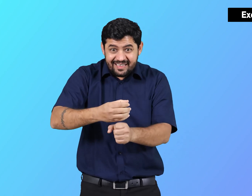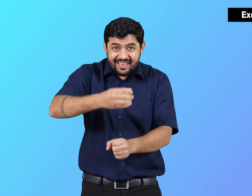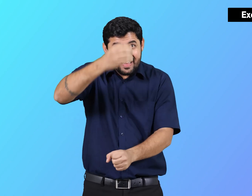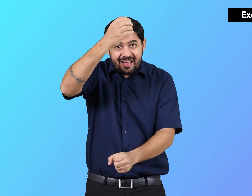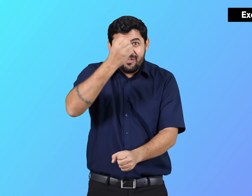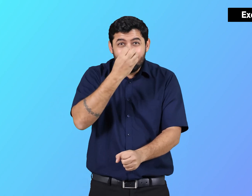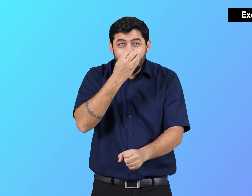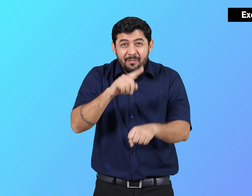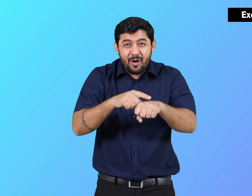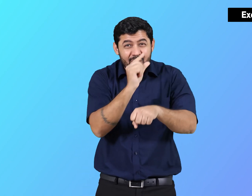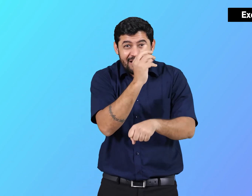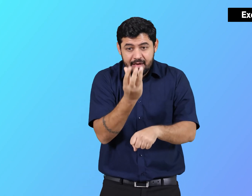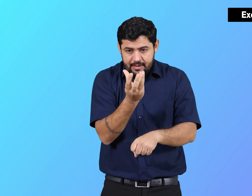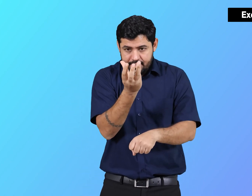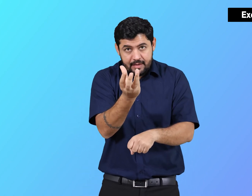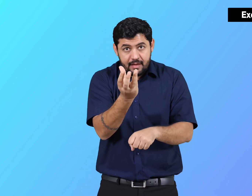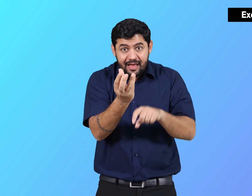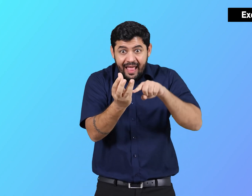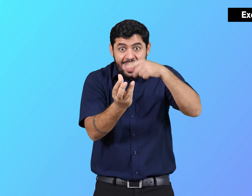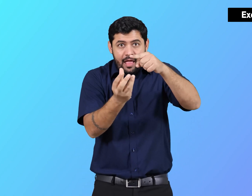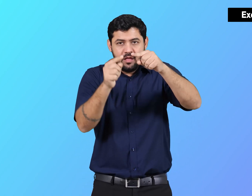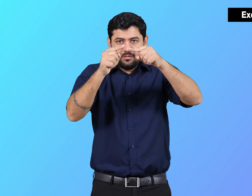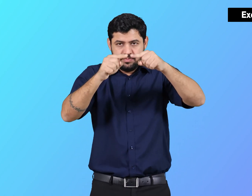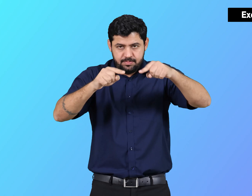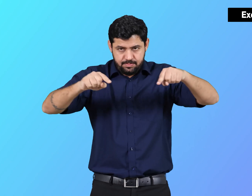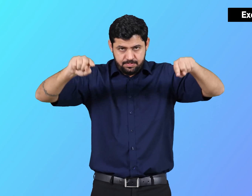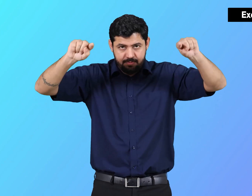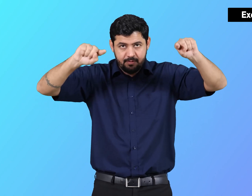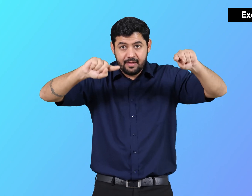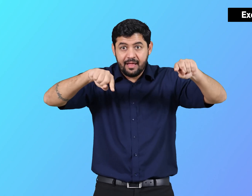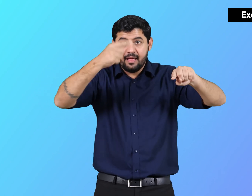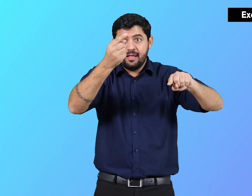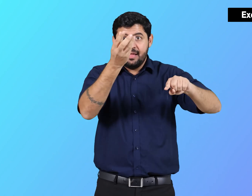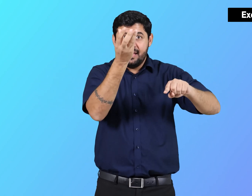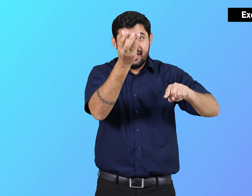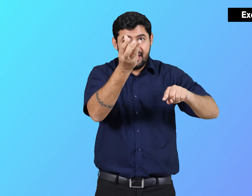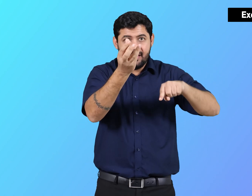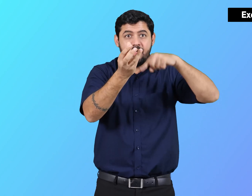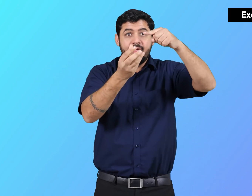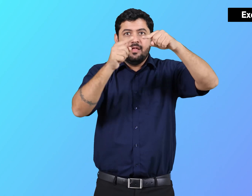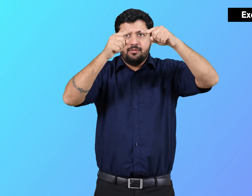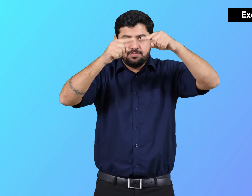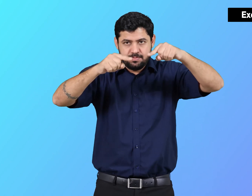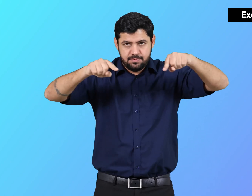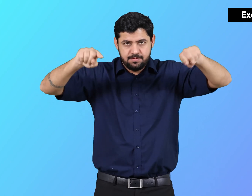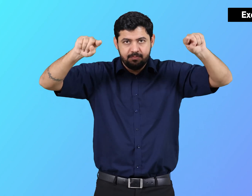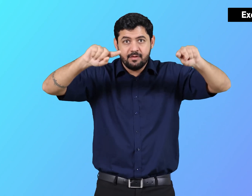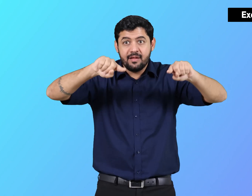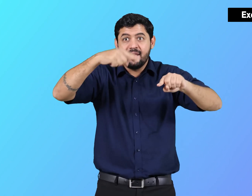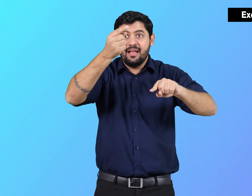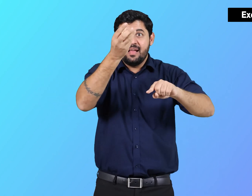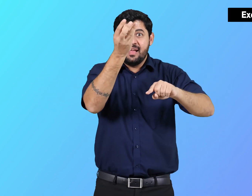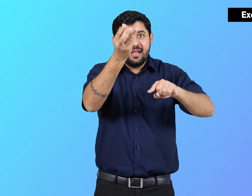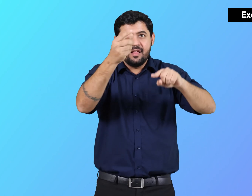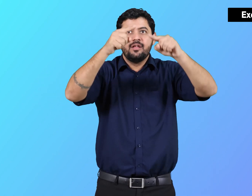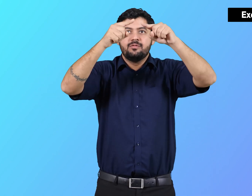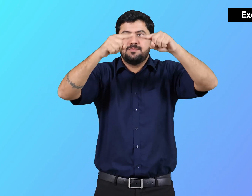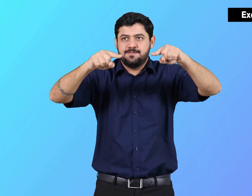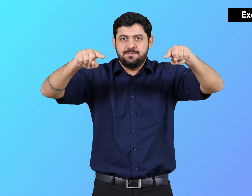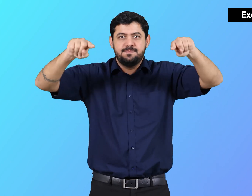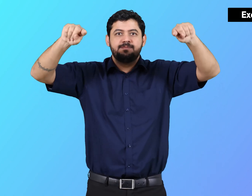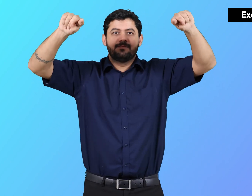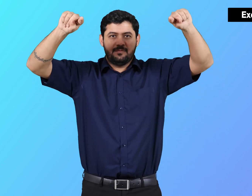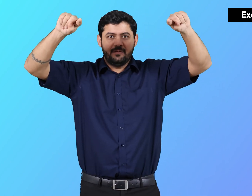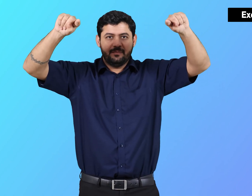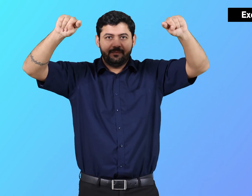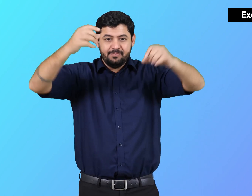There were six branches—three branches coming out from each side of the shaft. And there was a flower with buds and petals below each of the three places where the branches joined the shaft.